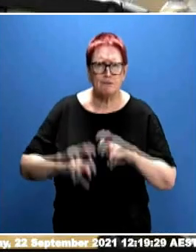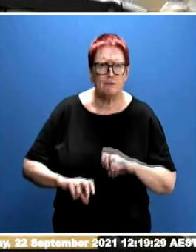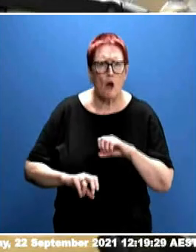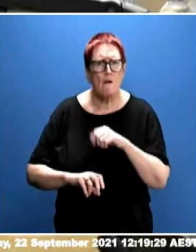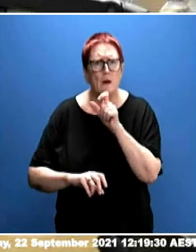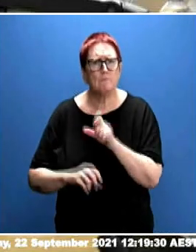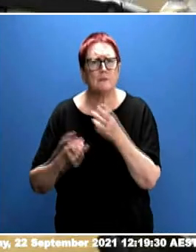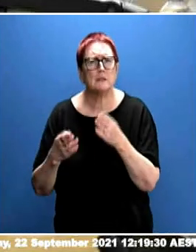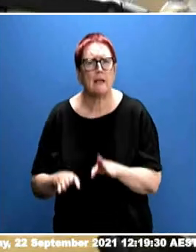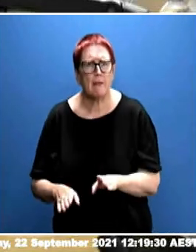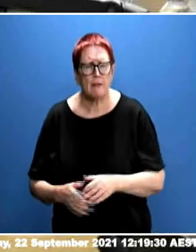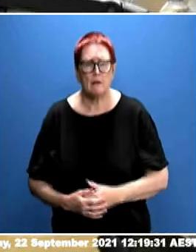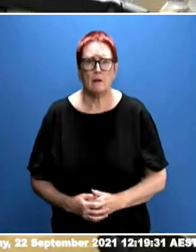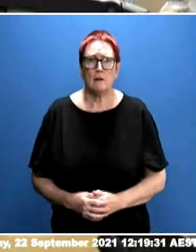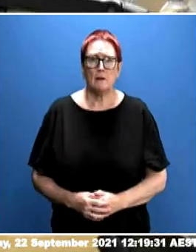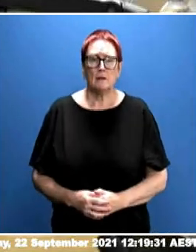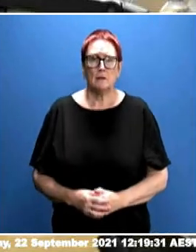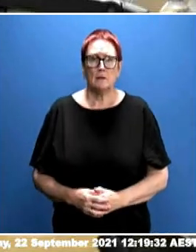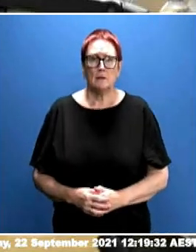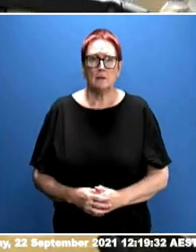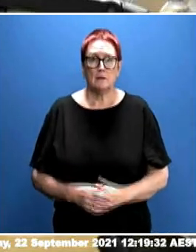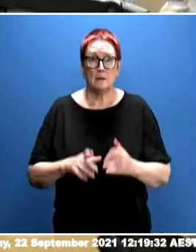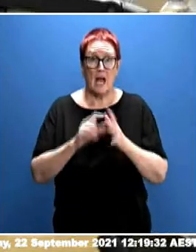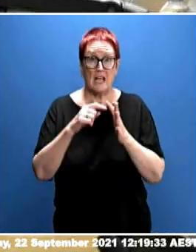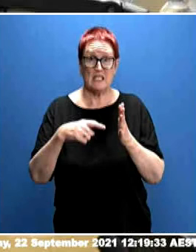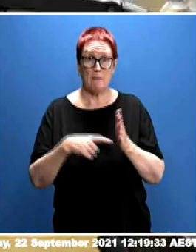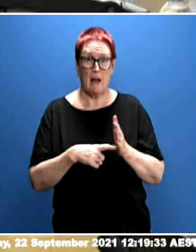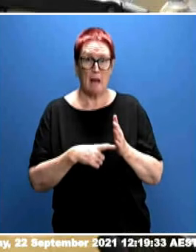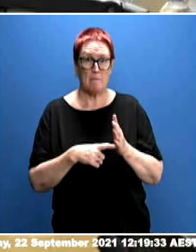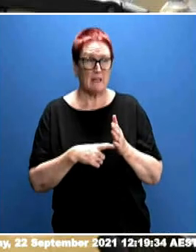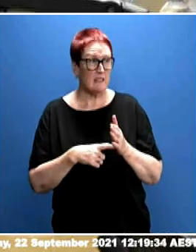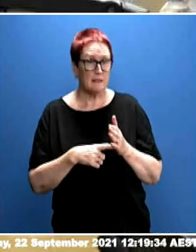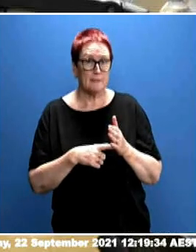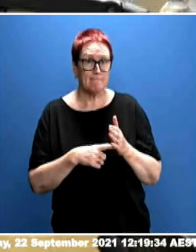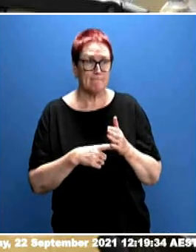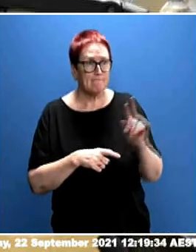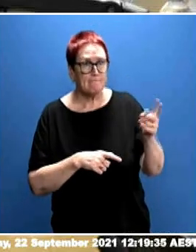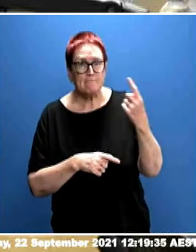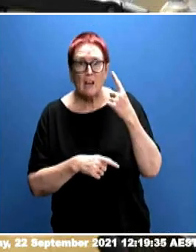about an issue about the Department employing a cultural therapeutic specialist.